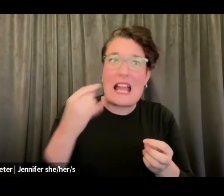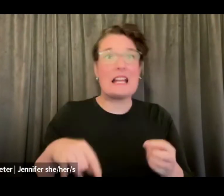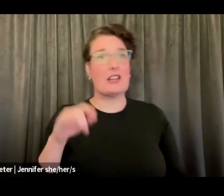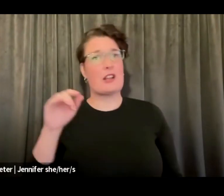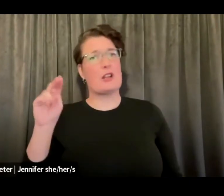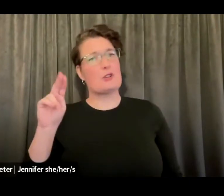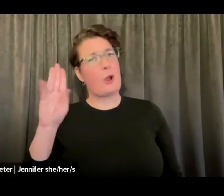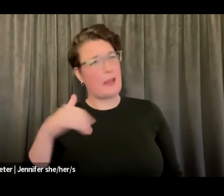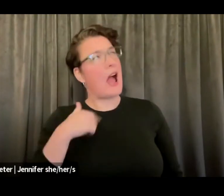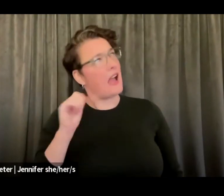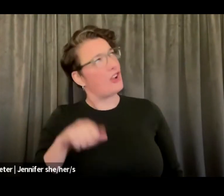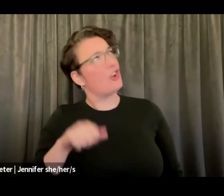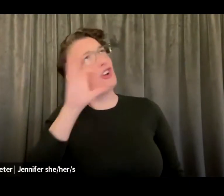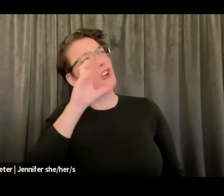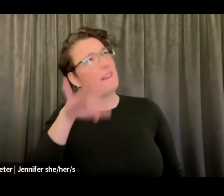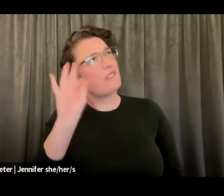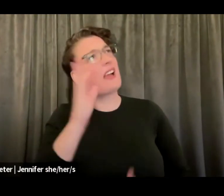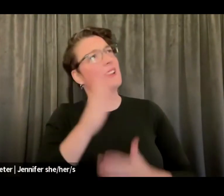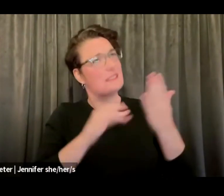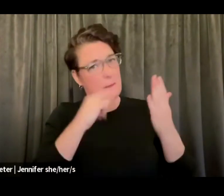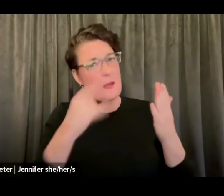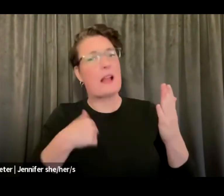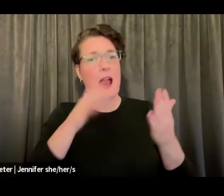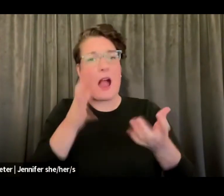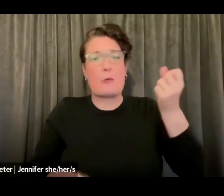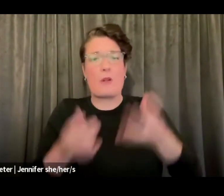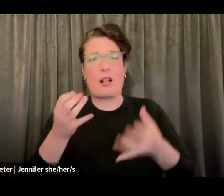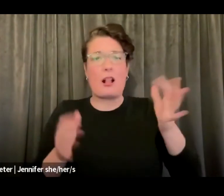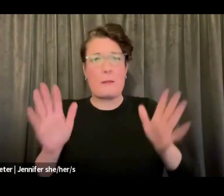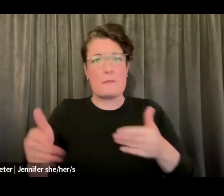Nomy: could find some honey I'm gonna be going through some boxes for a yard